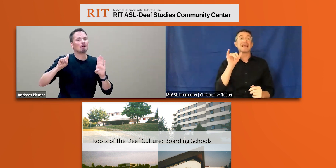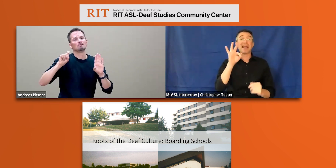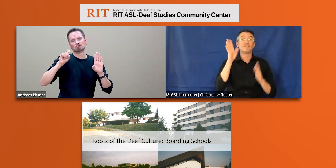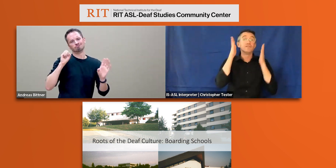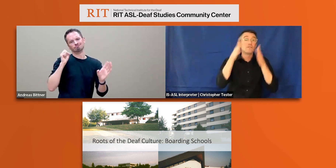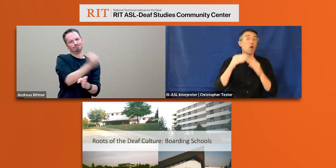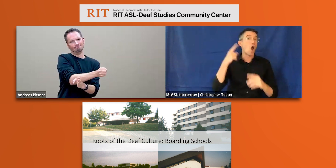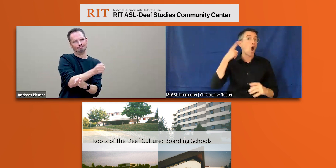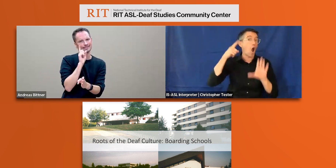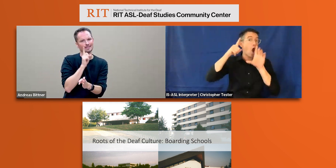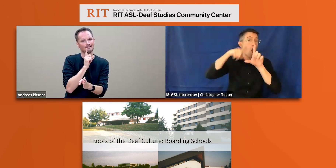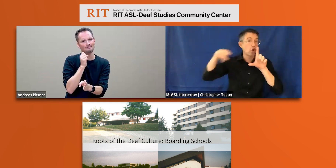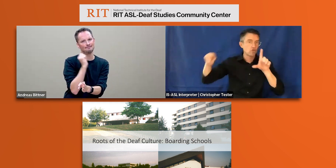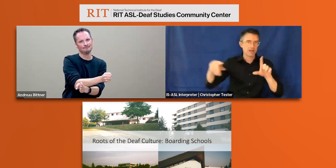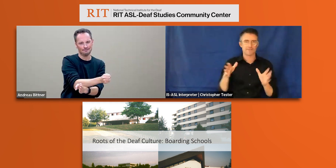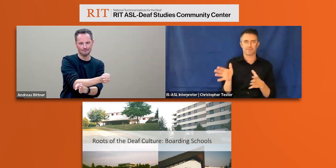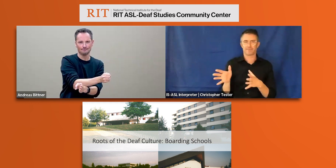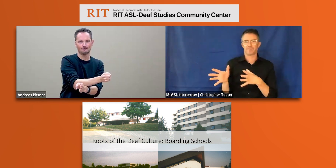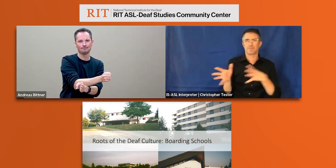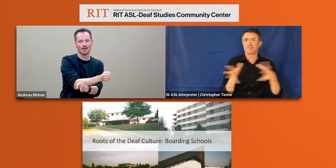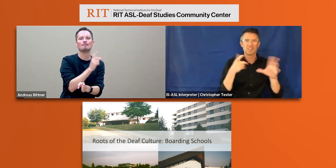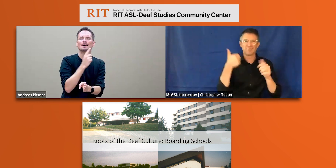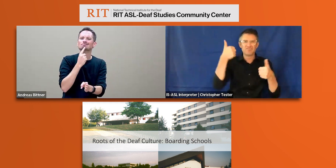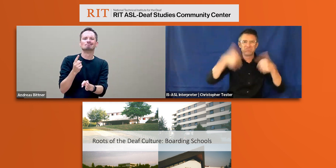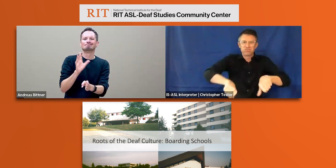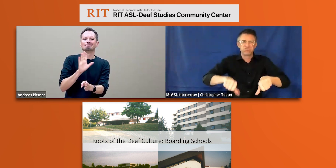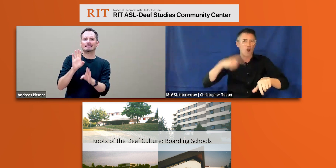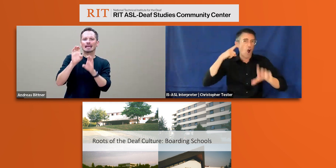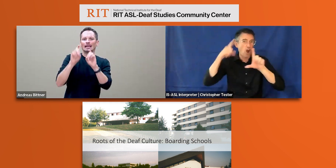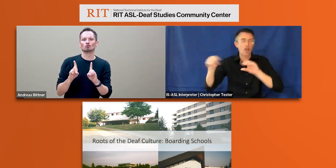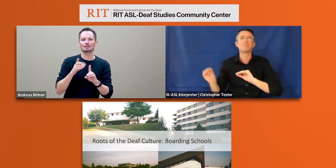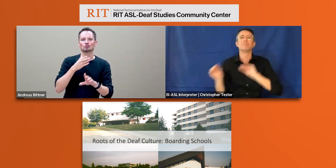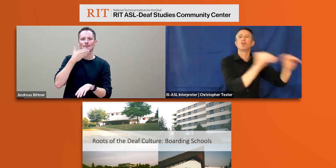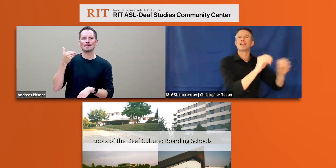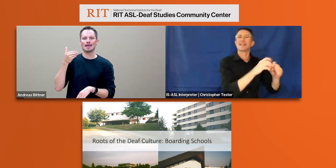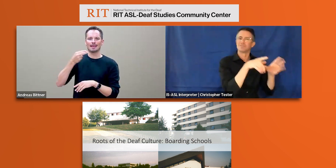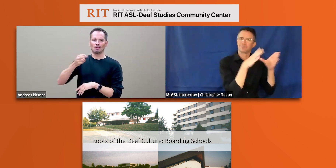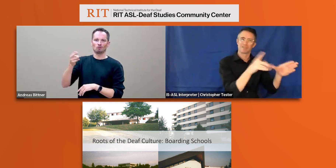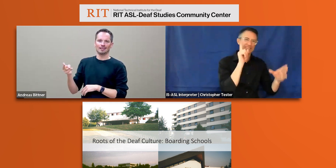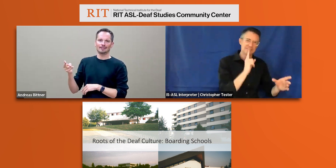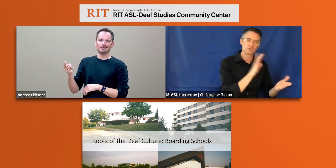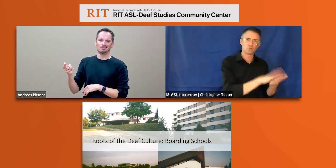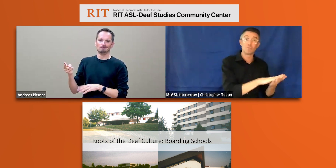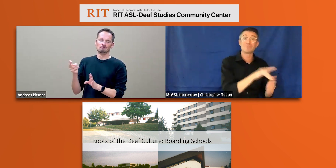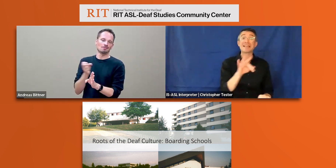And it depends on your hearing loss and your audiogram.